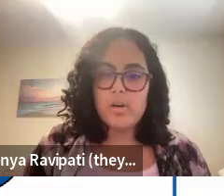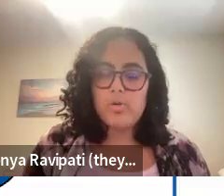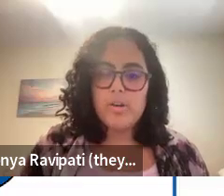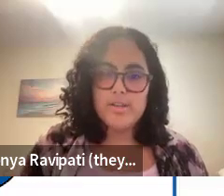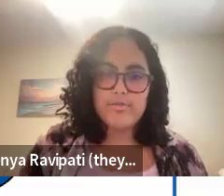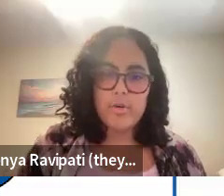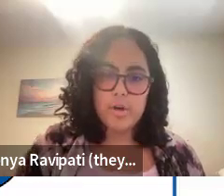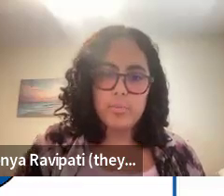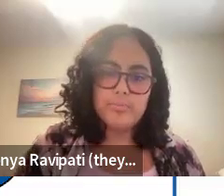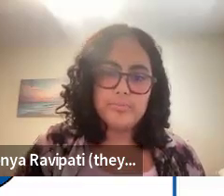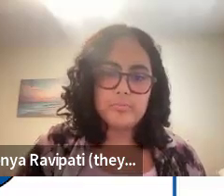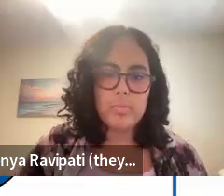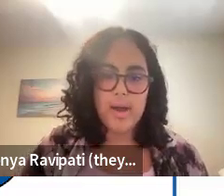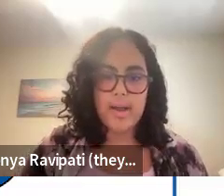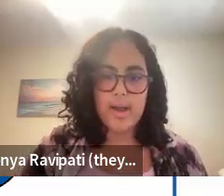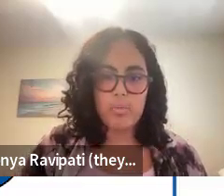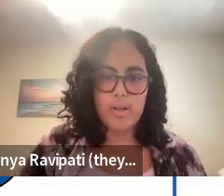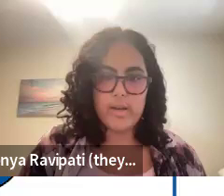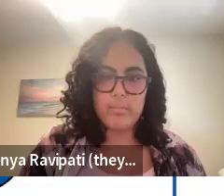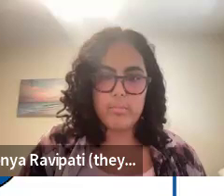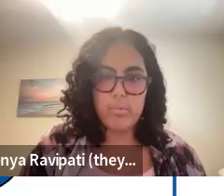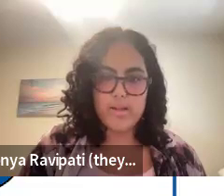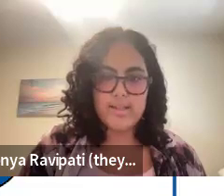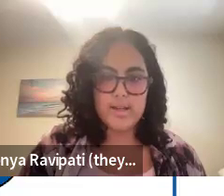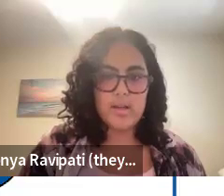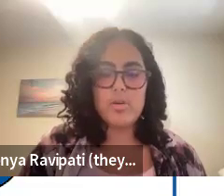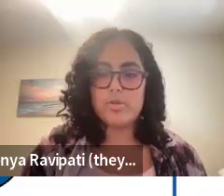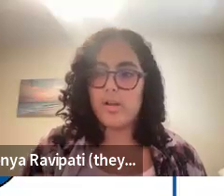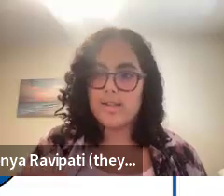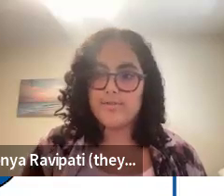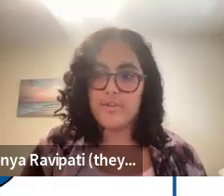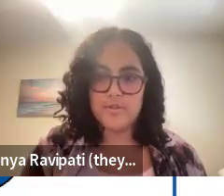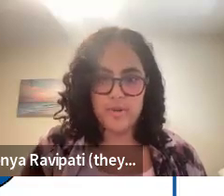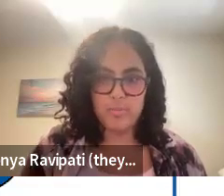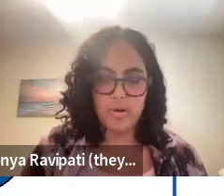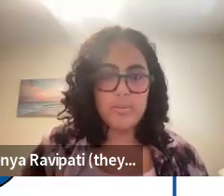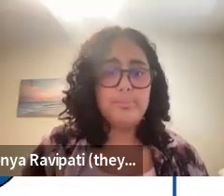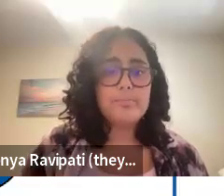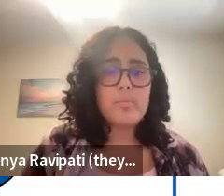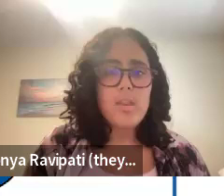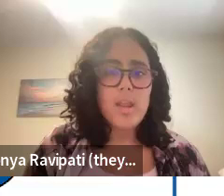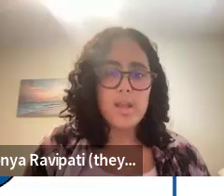Below is a photo by William Bronston who did lots of photos of Willowbrook and